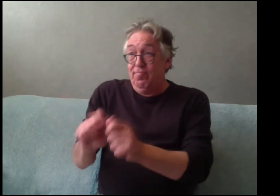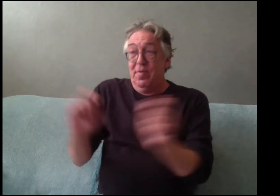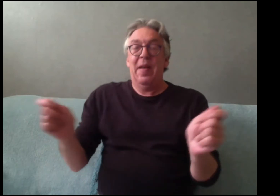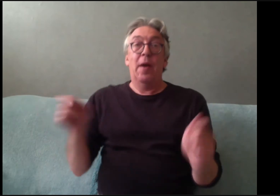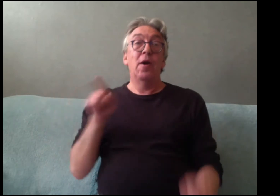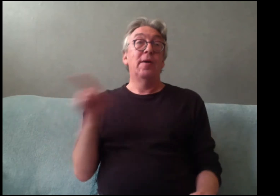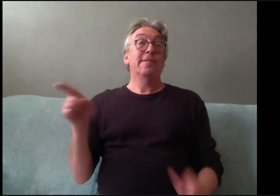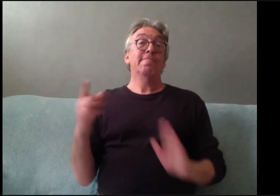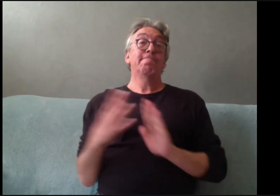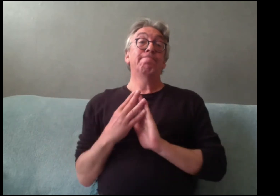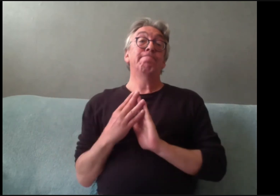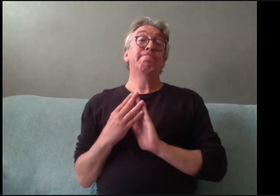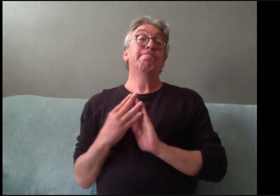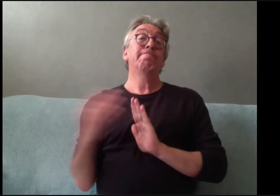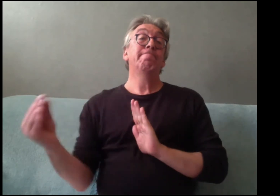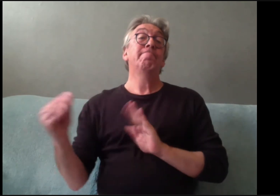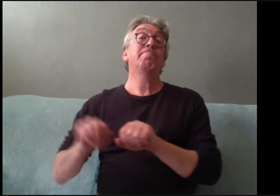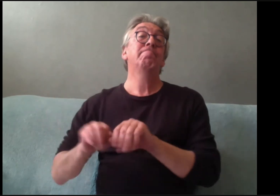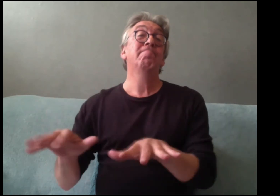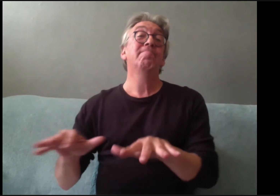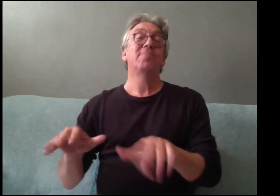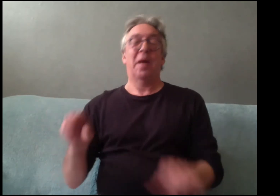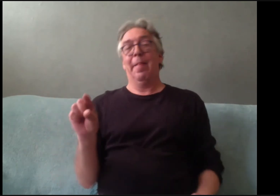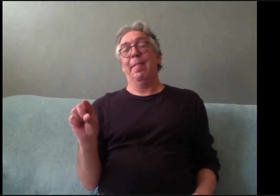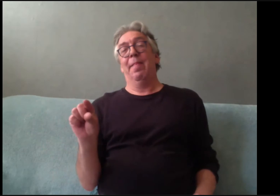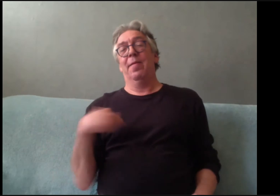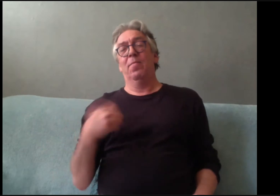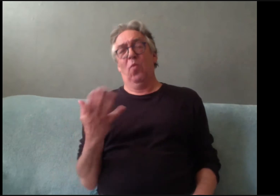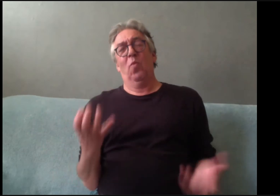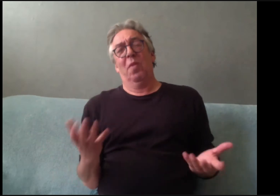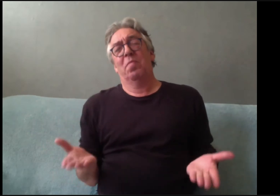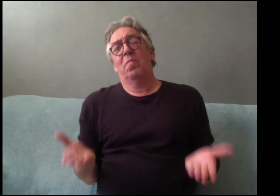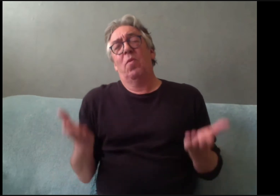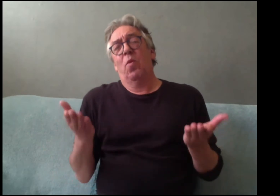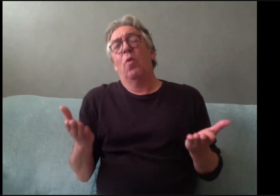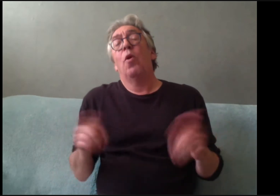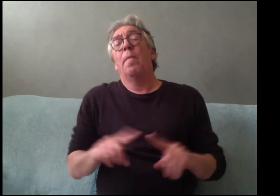But enough for the government to take into account the specificity